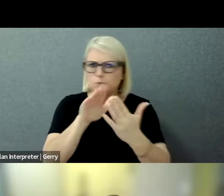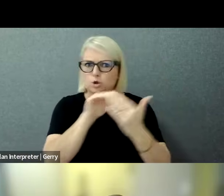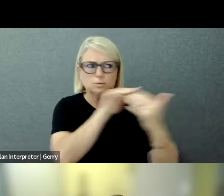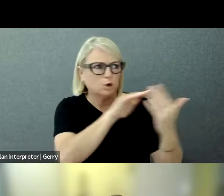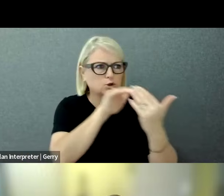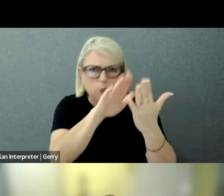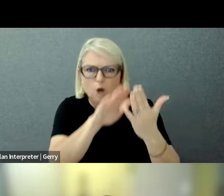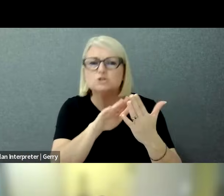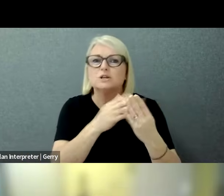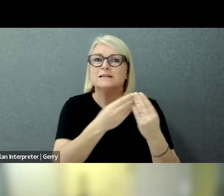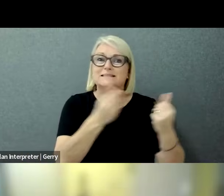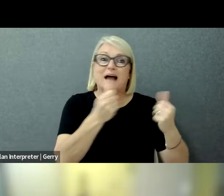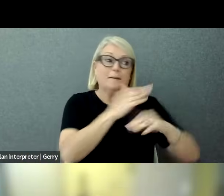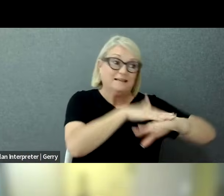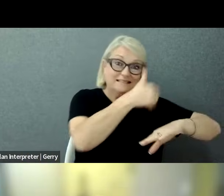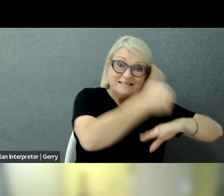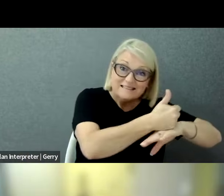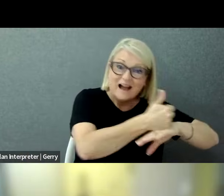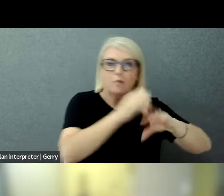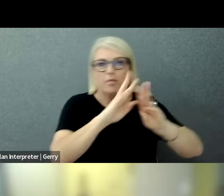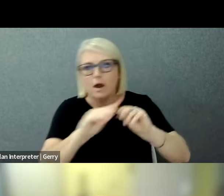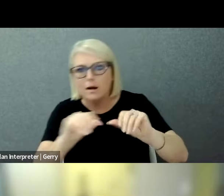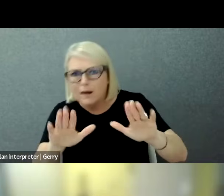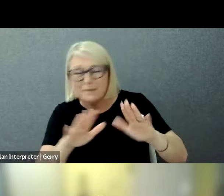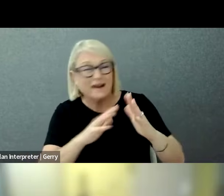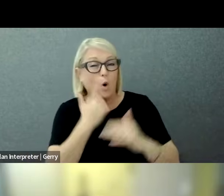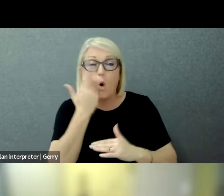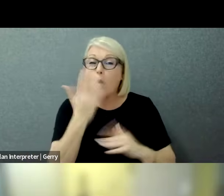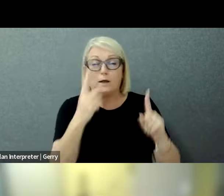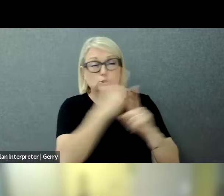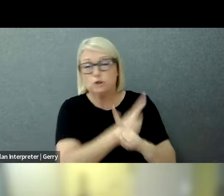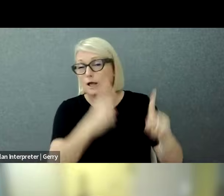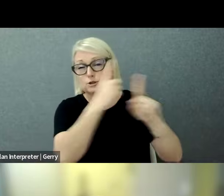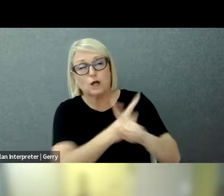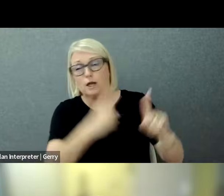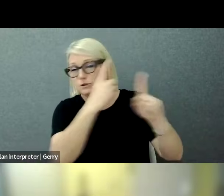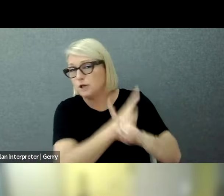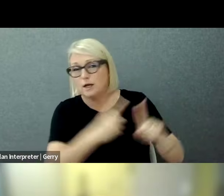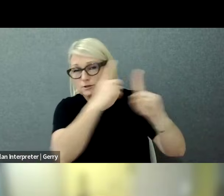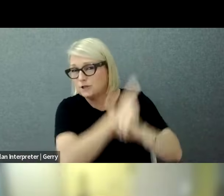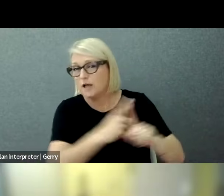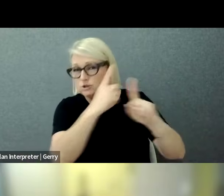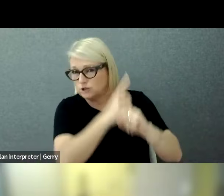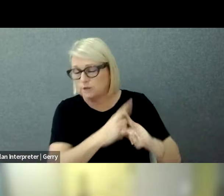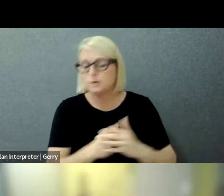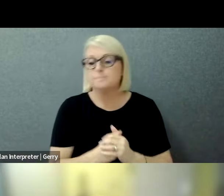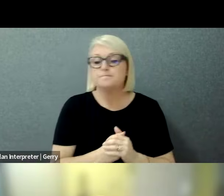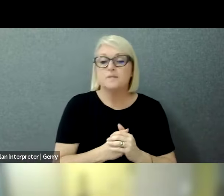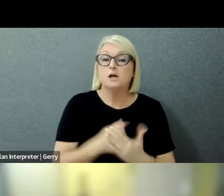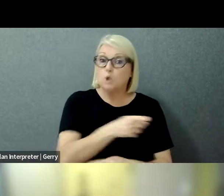with the latest research policy and advocacy. So if you are a family raising a young child,